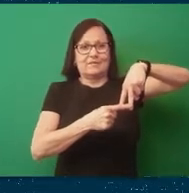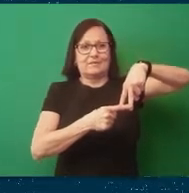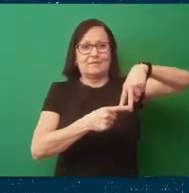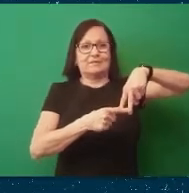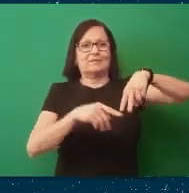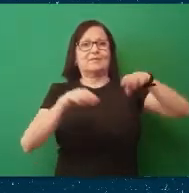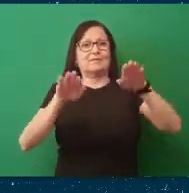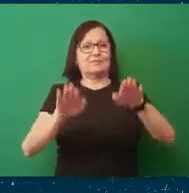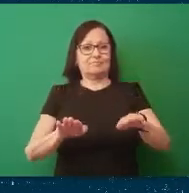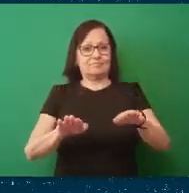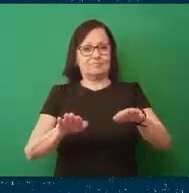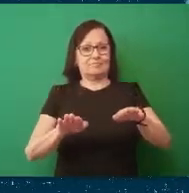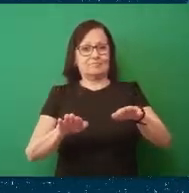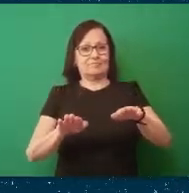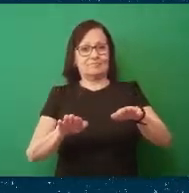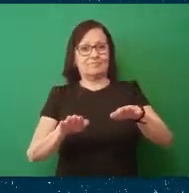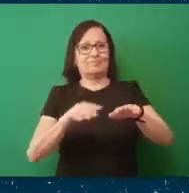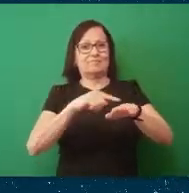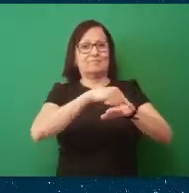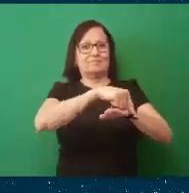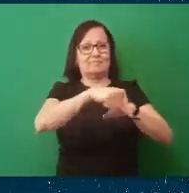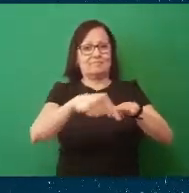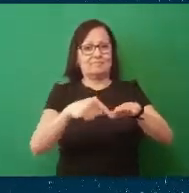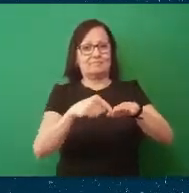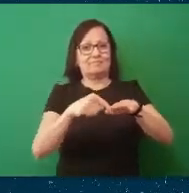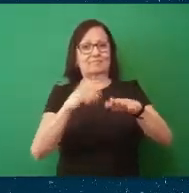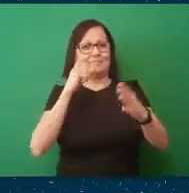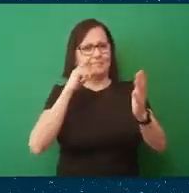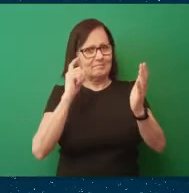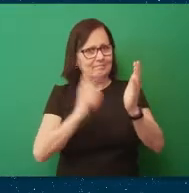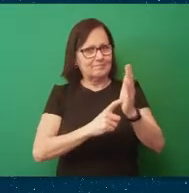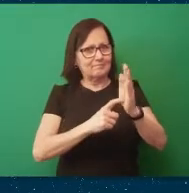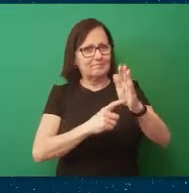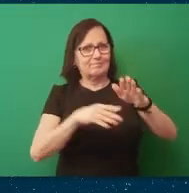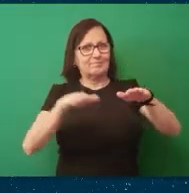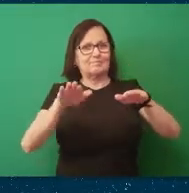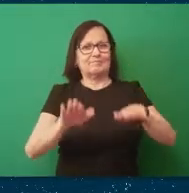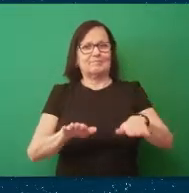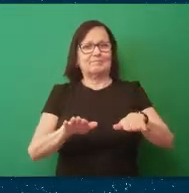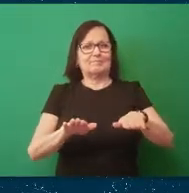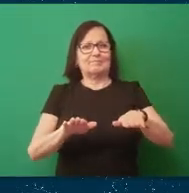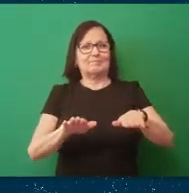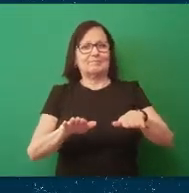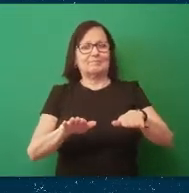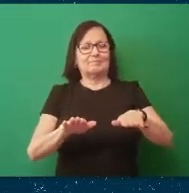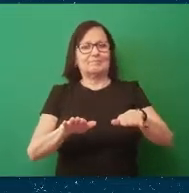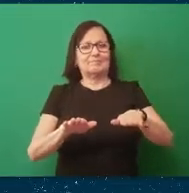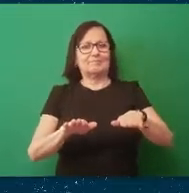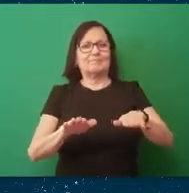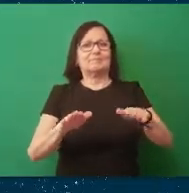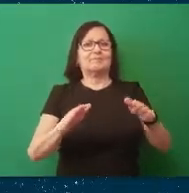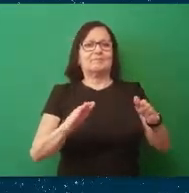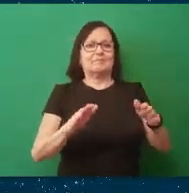Back to our feet. The soles of our feet grounded into the Earth or resting on